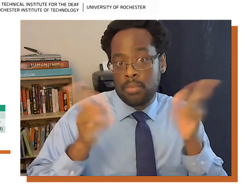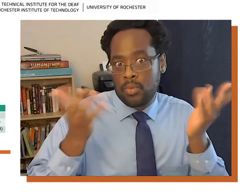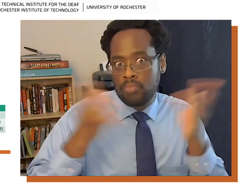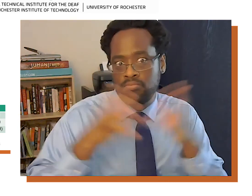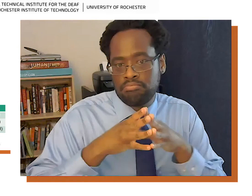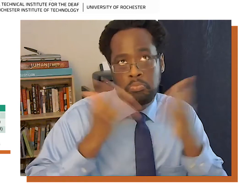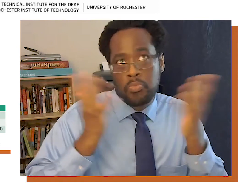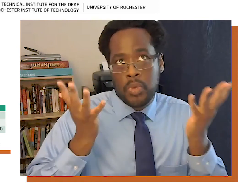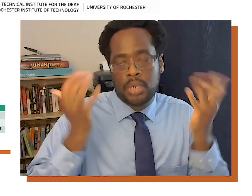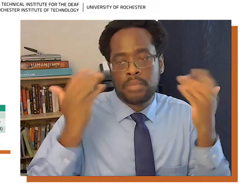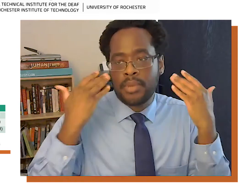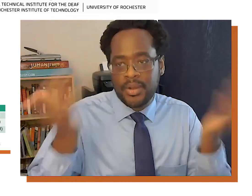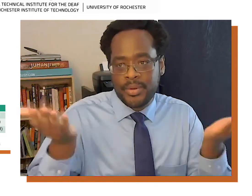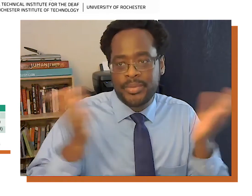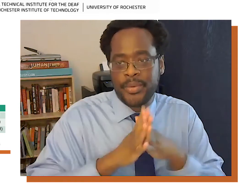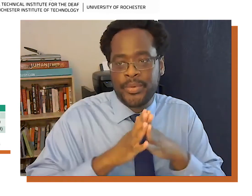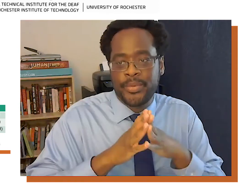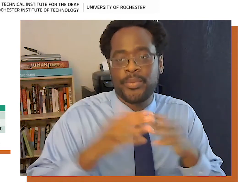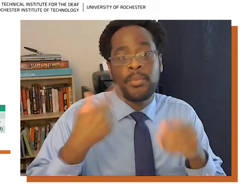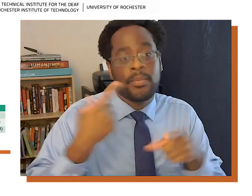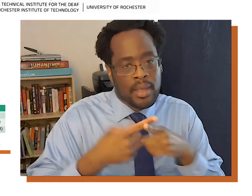I had 74 people.